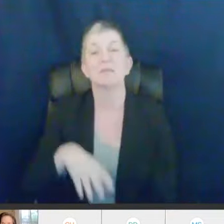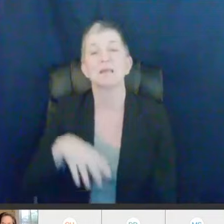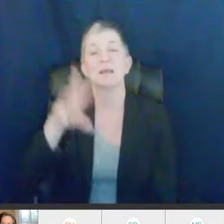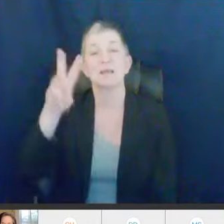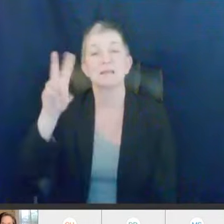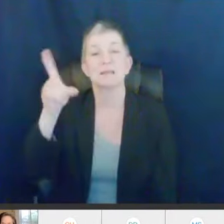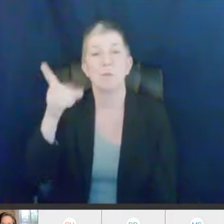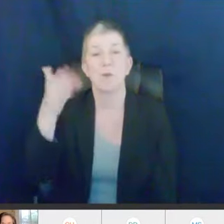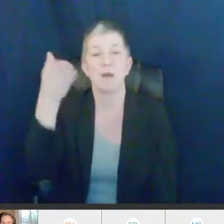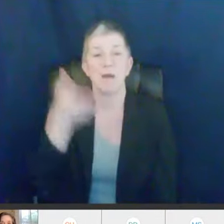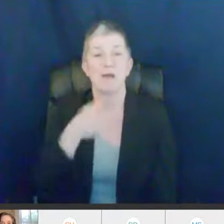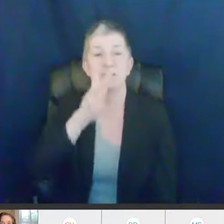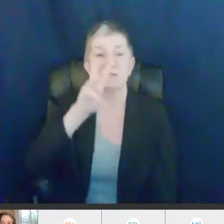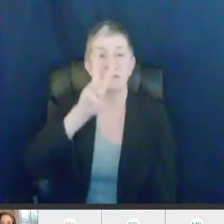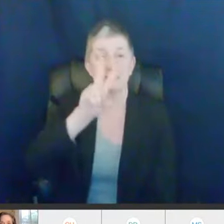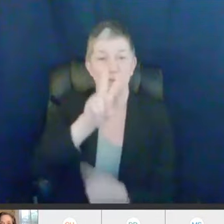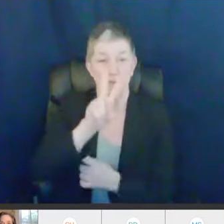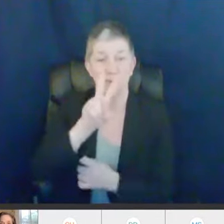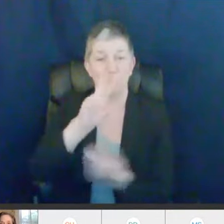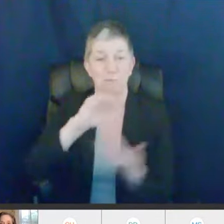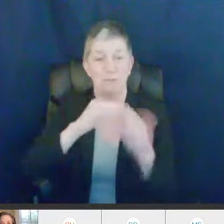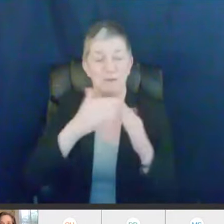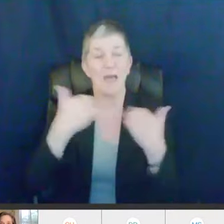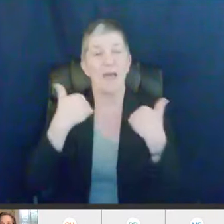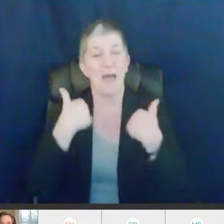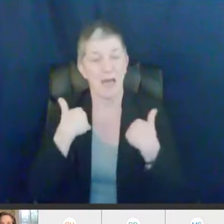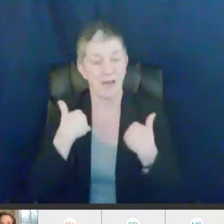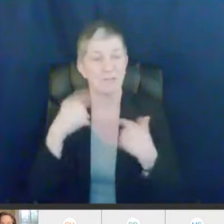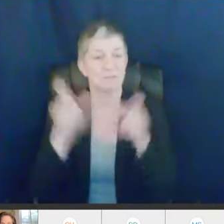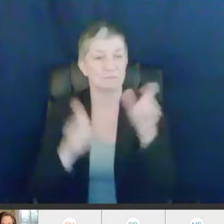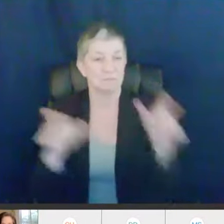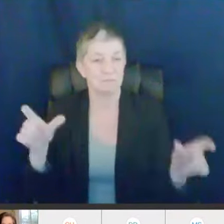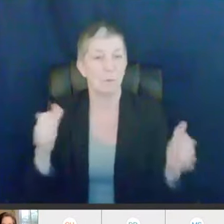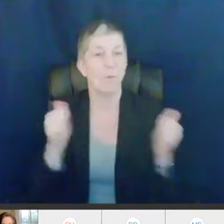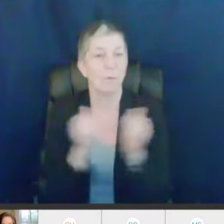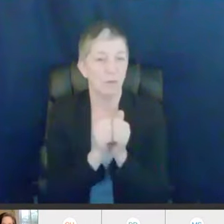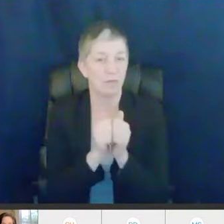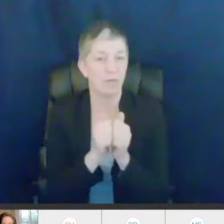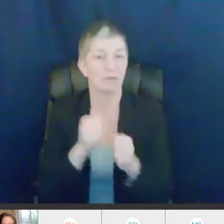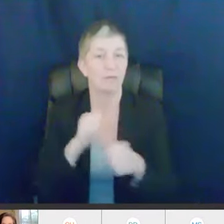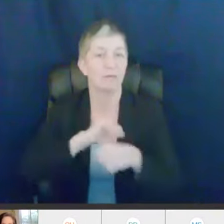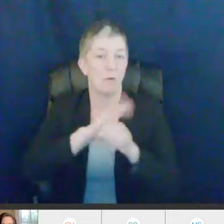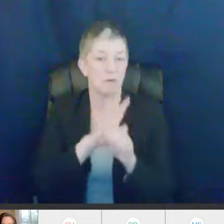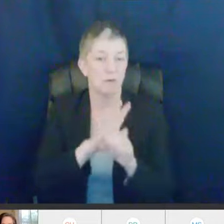municipalities are home to individuals with covid19 these individuals today